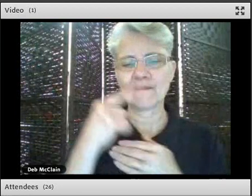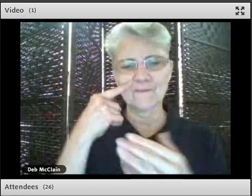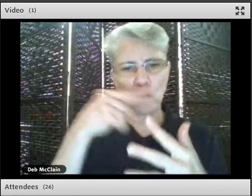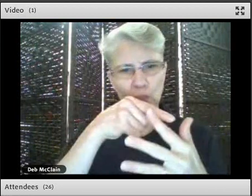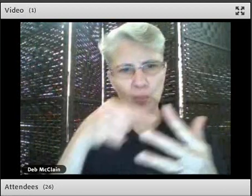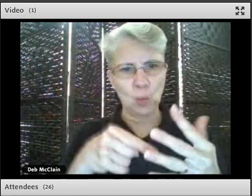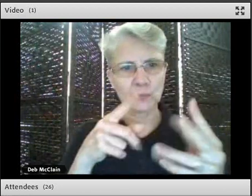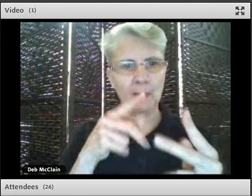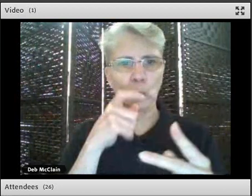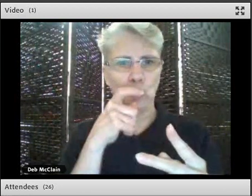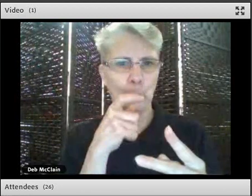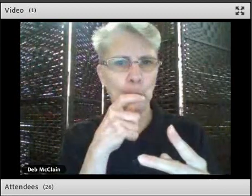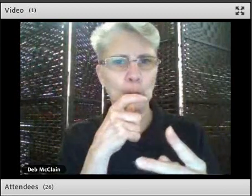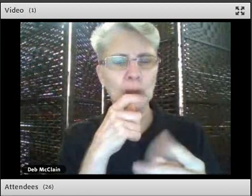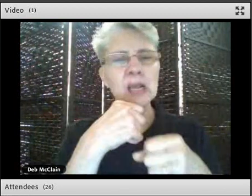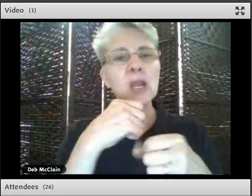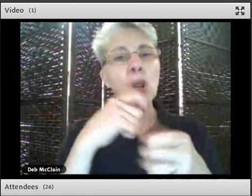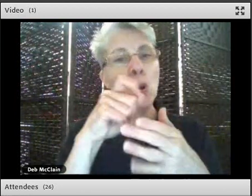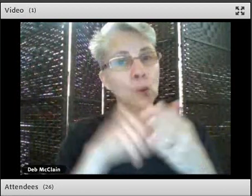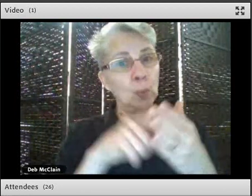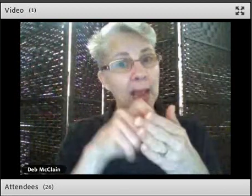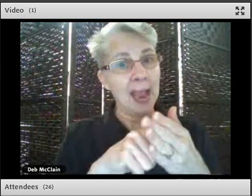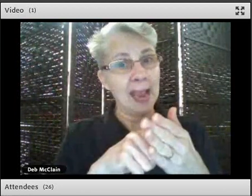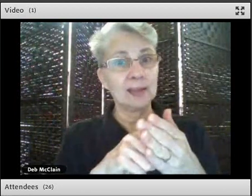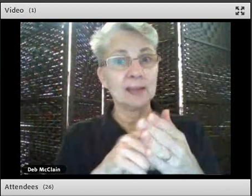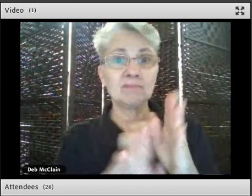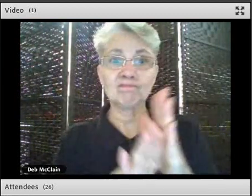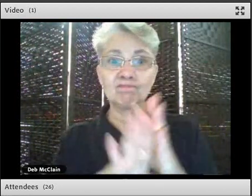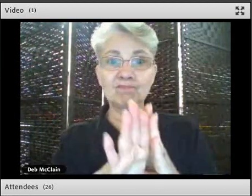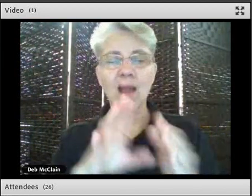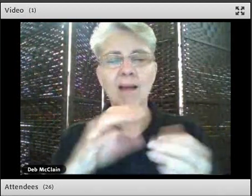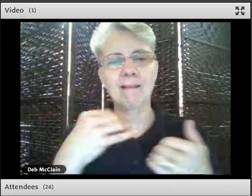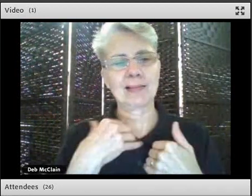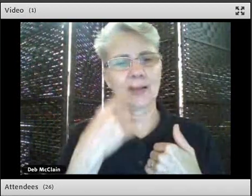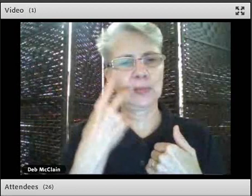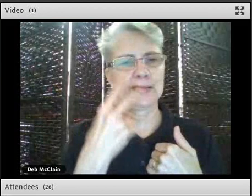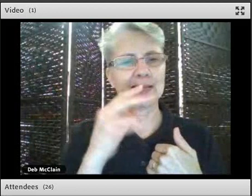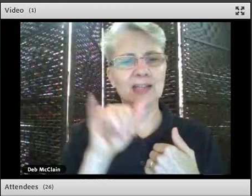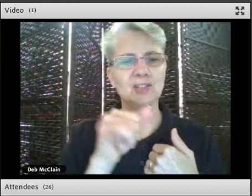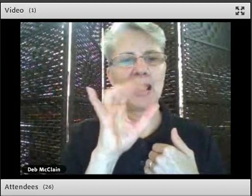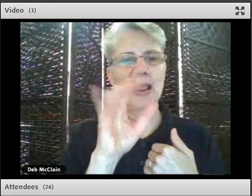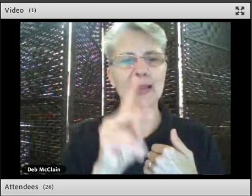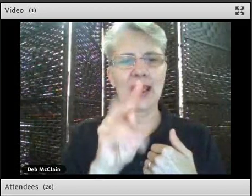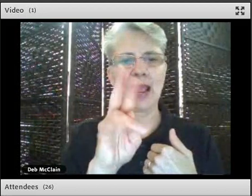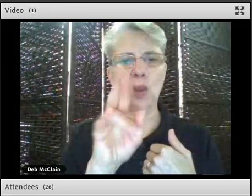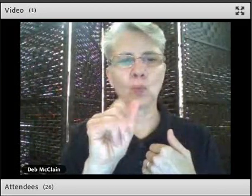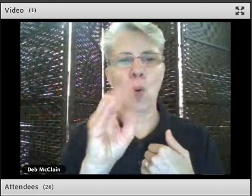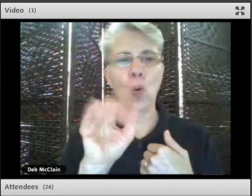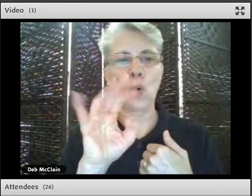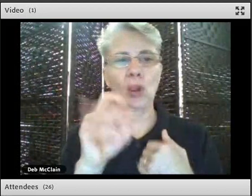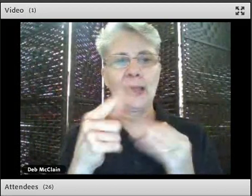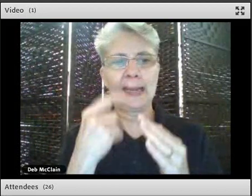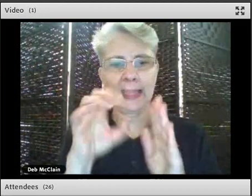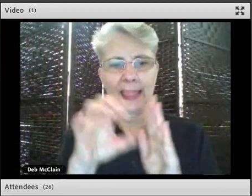Here, we see J.K. Rowling in the image. We see J.K. Rowling, and underneath that, "performance by Jim Dale."